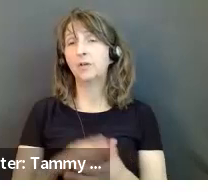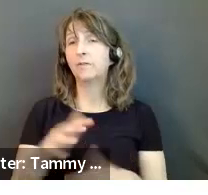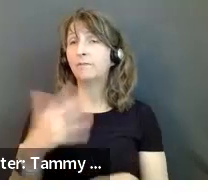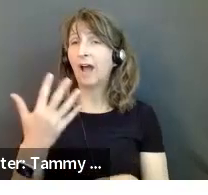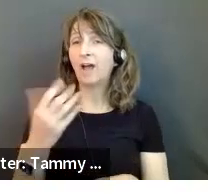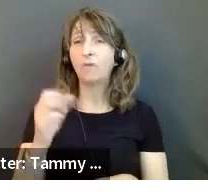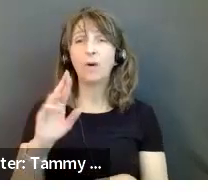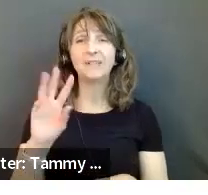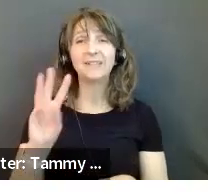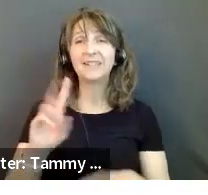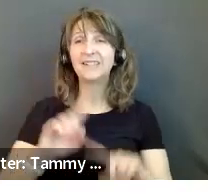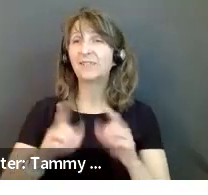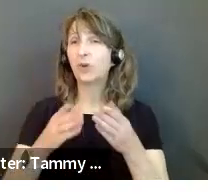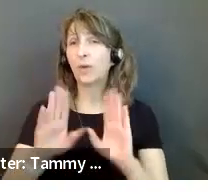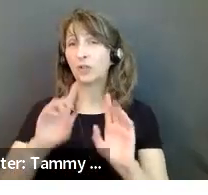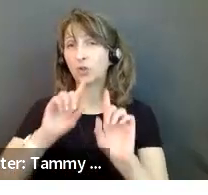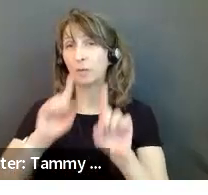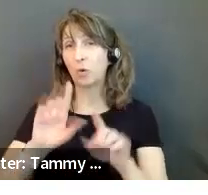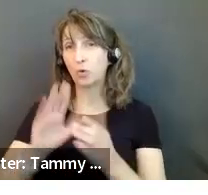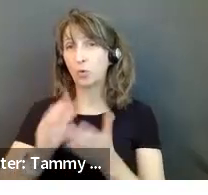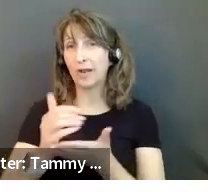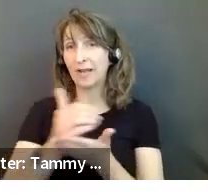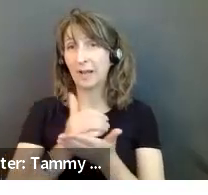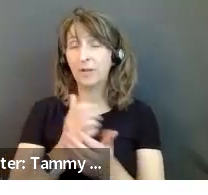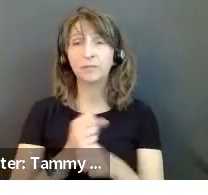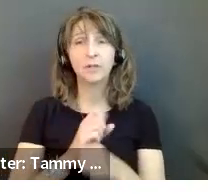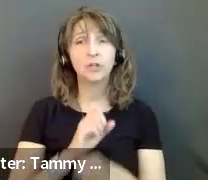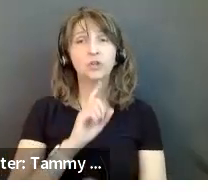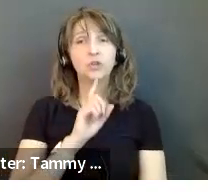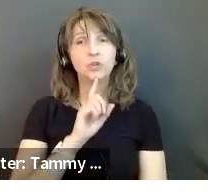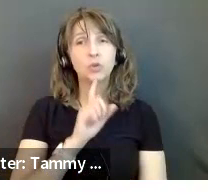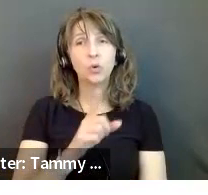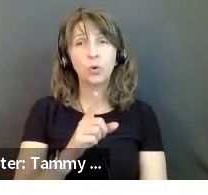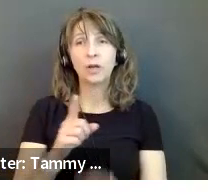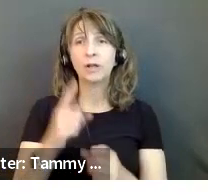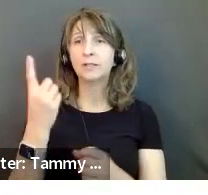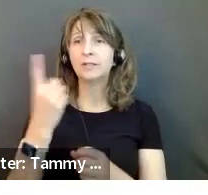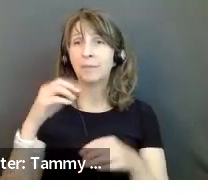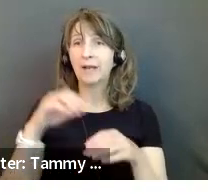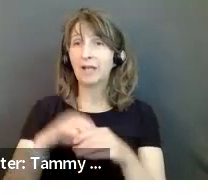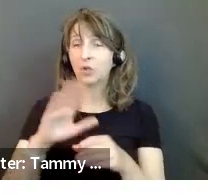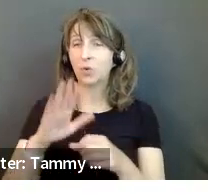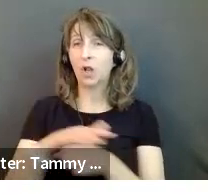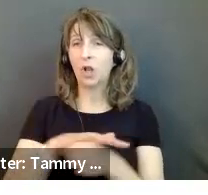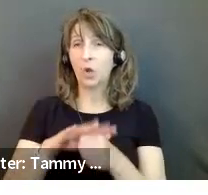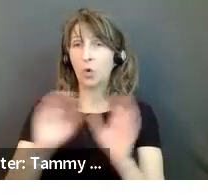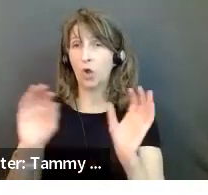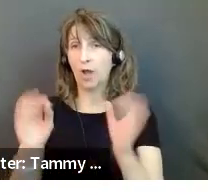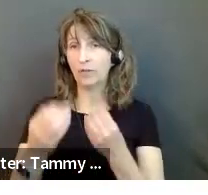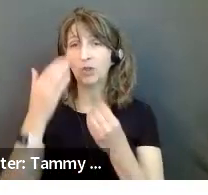So you have 5 or 6 different ways. You can report. Just be sure to, communicate that with a person at your, local office.